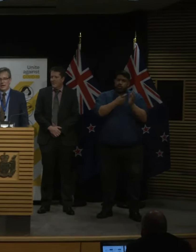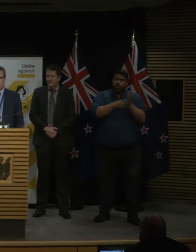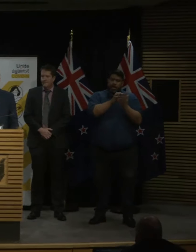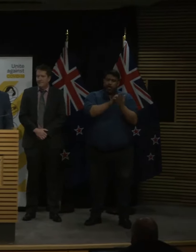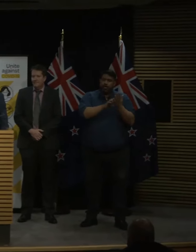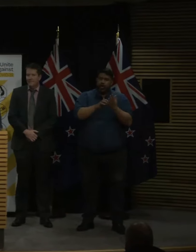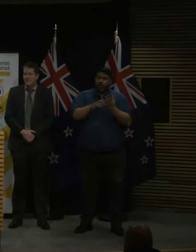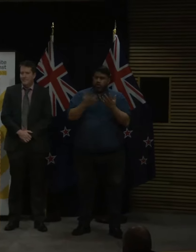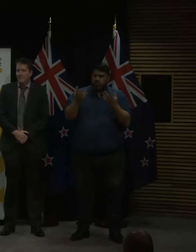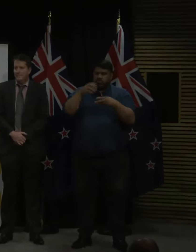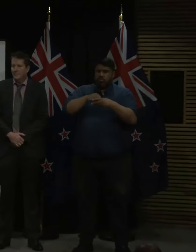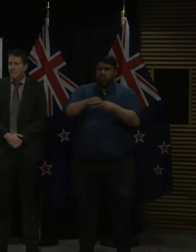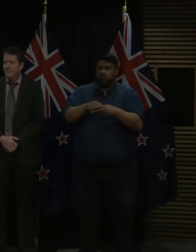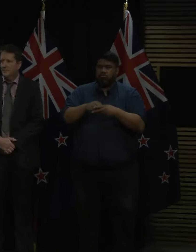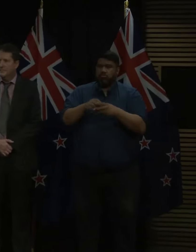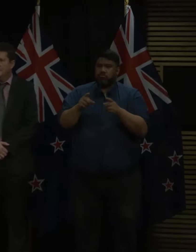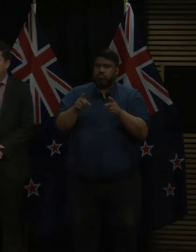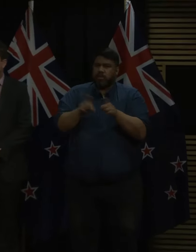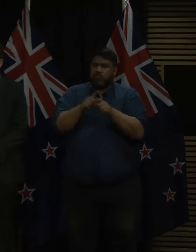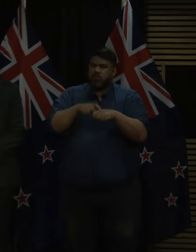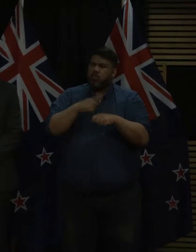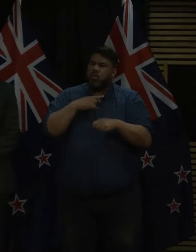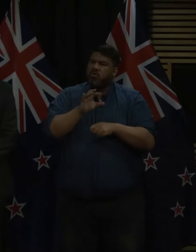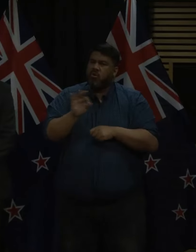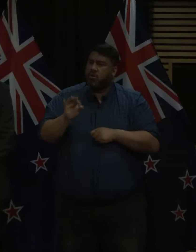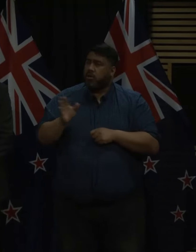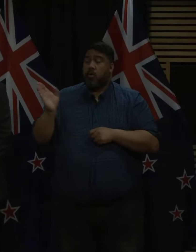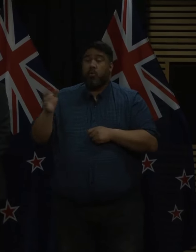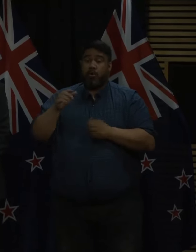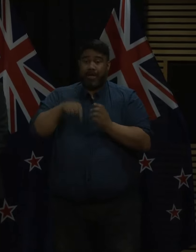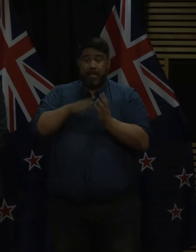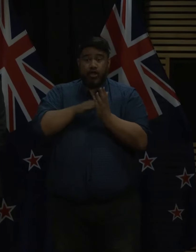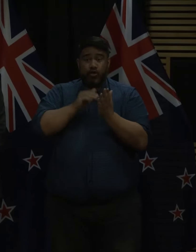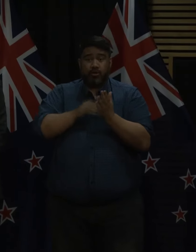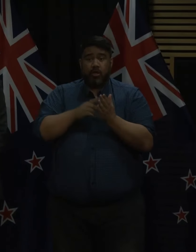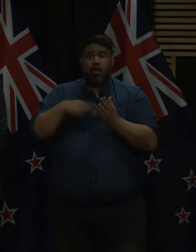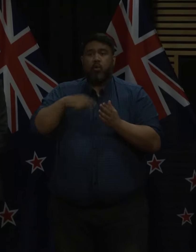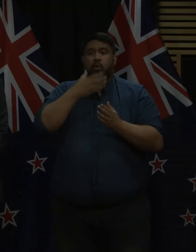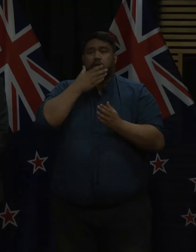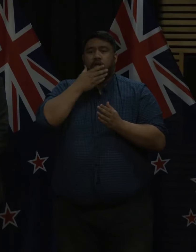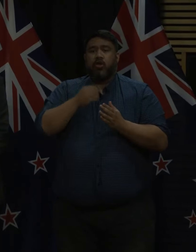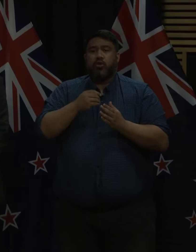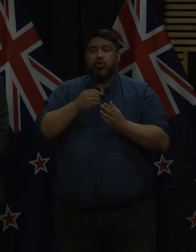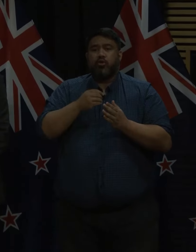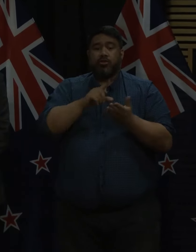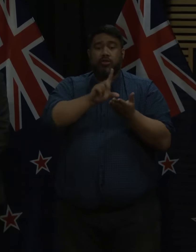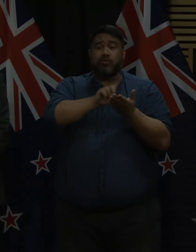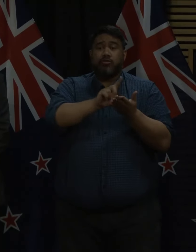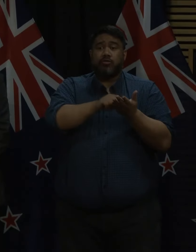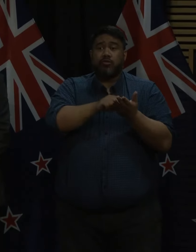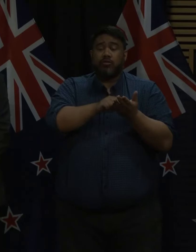Why not incorporate it into